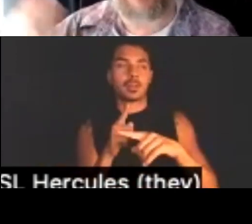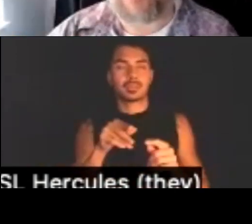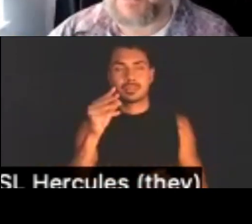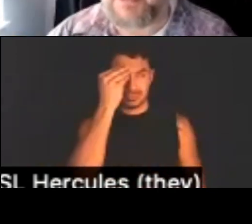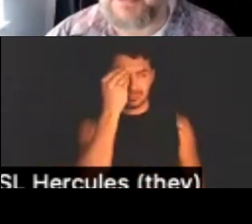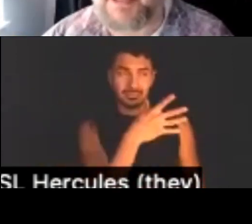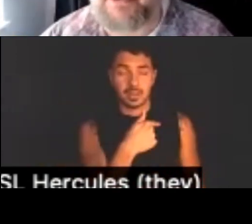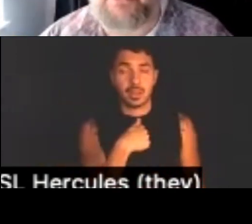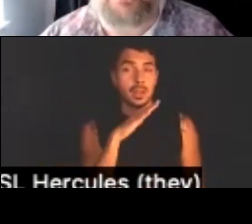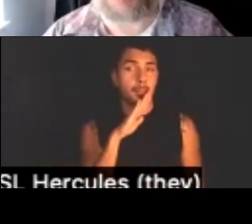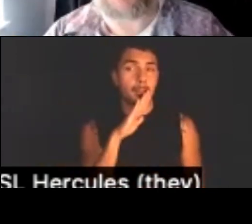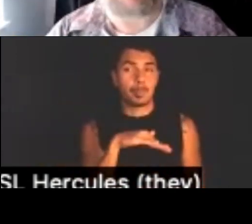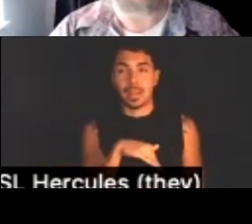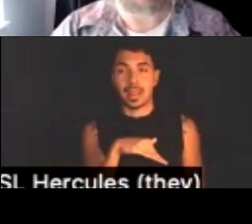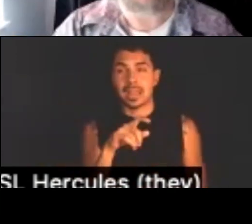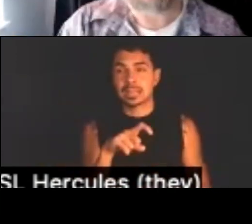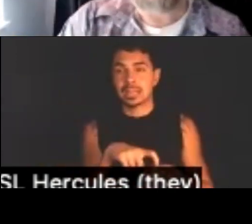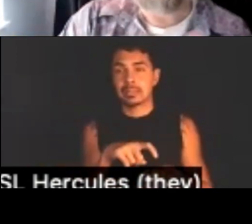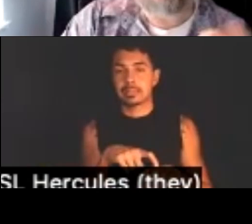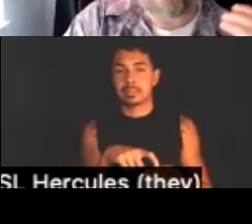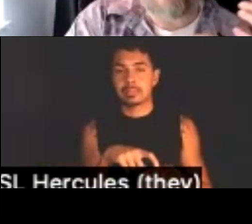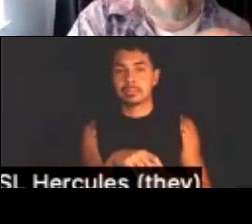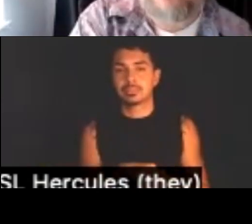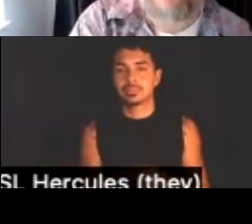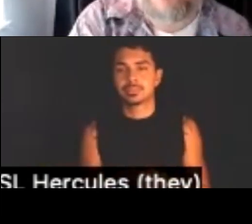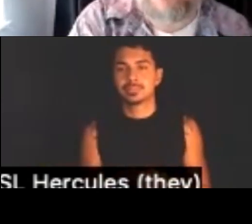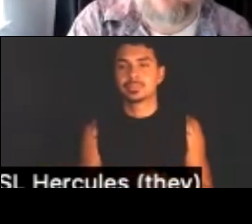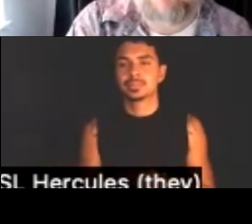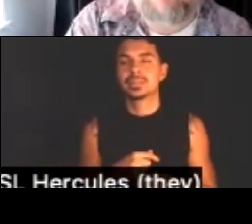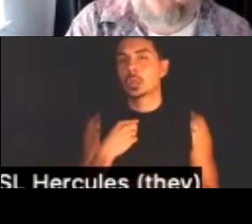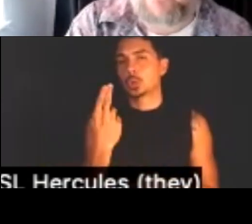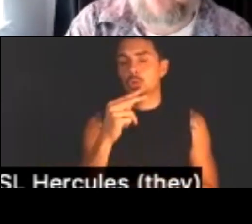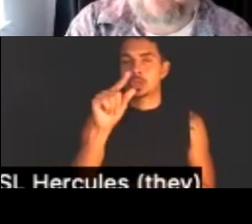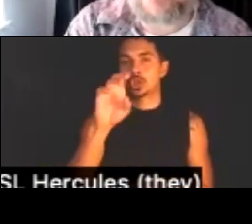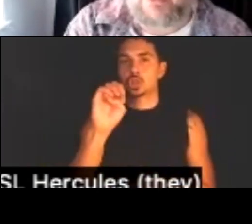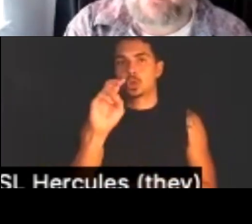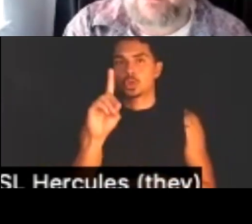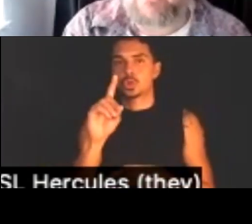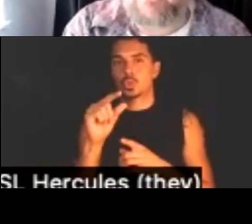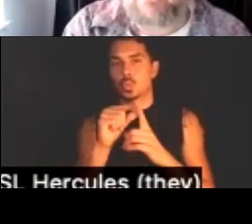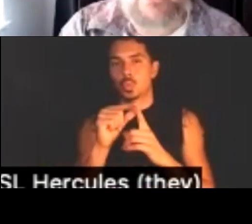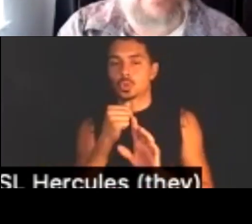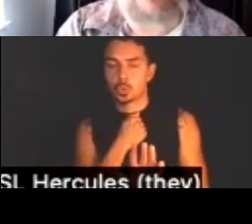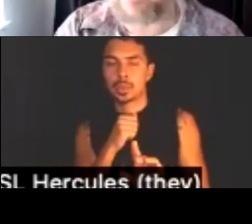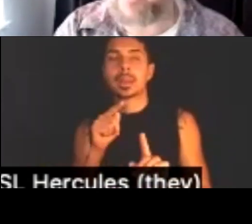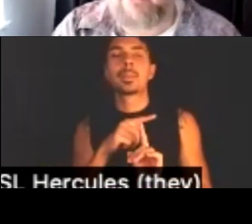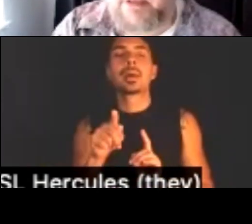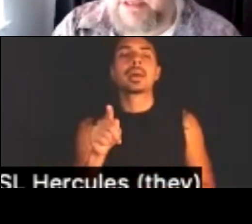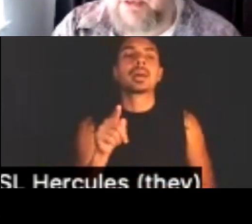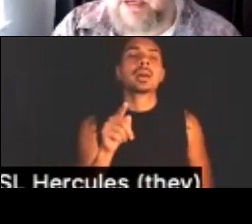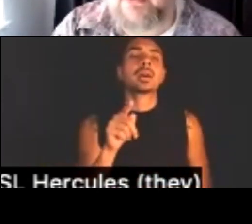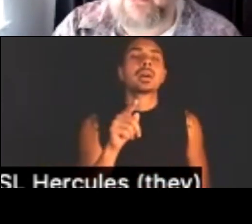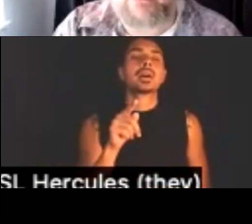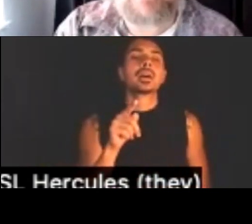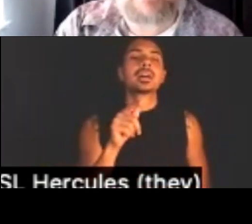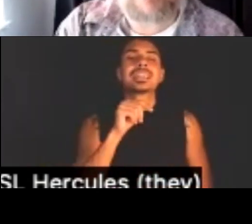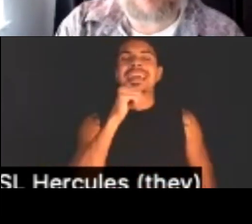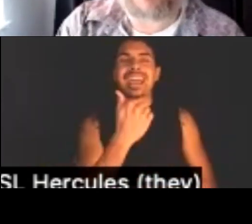I know I just used a gendered word as well. We know that when folks go see providers that not everybody's trans informed,